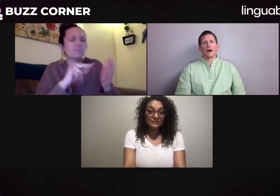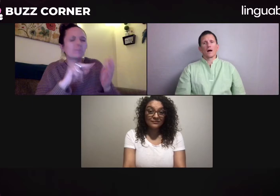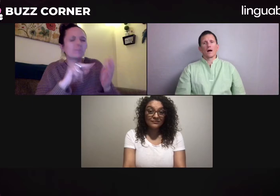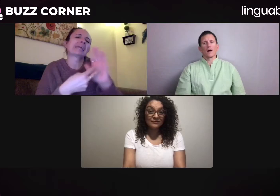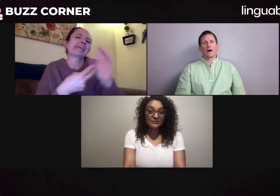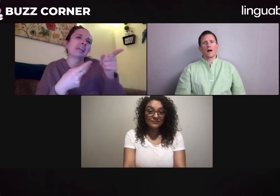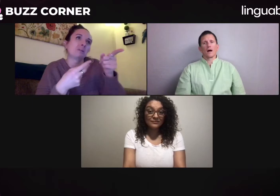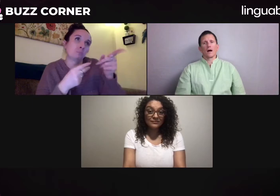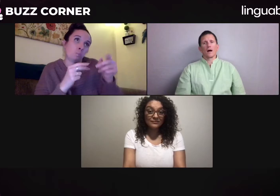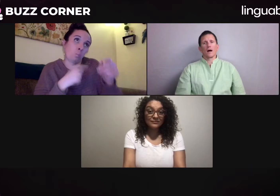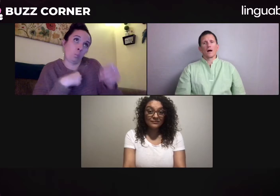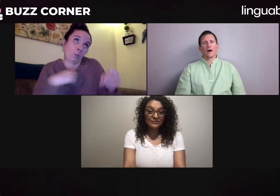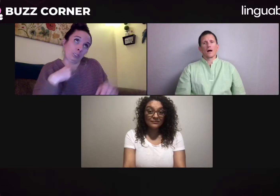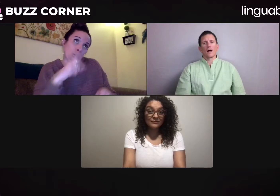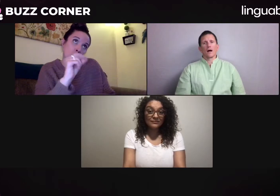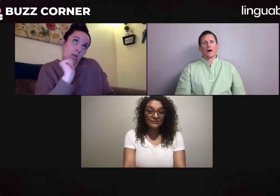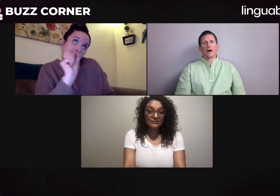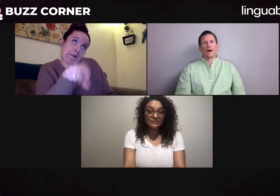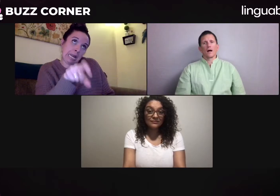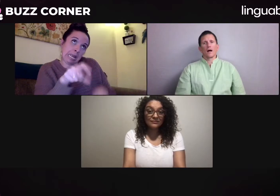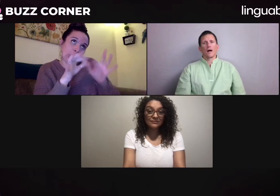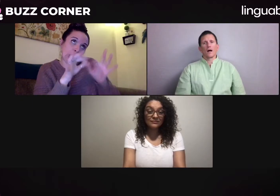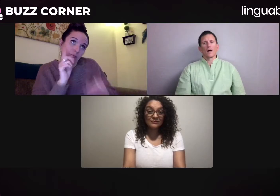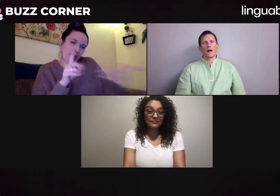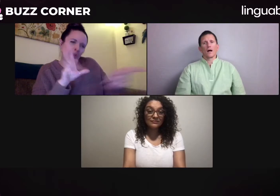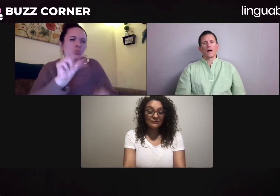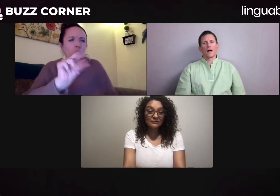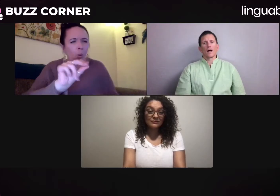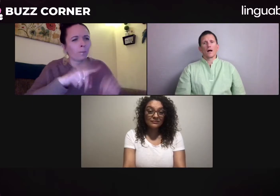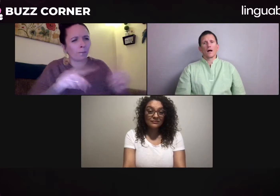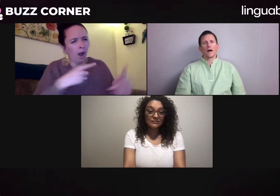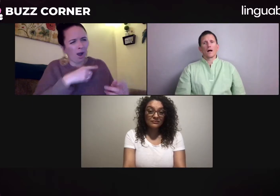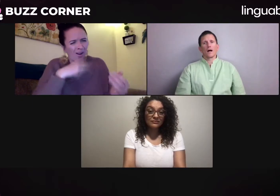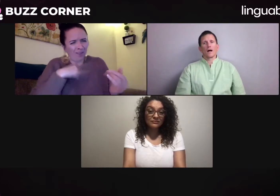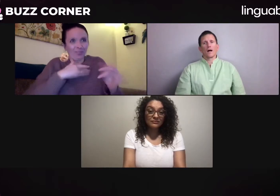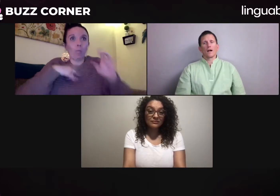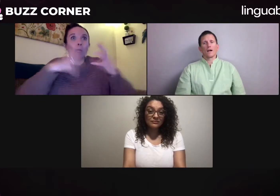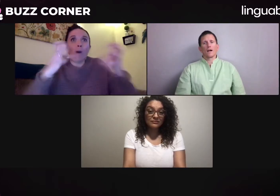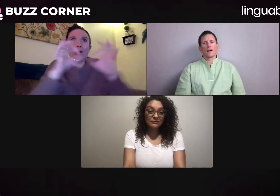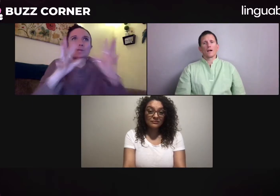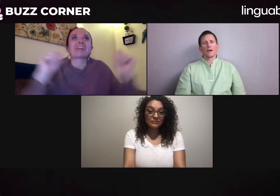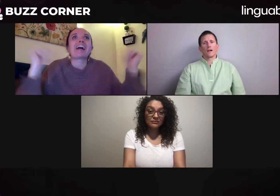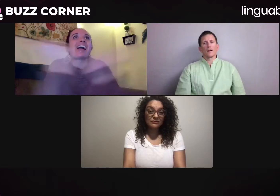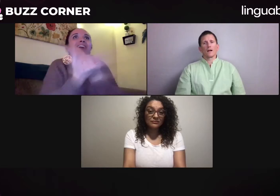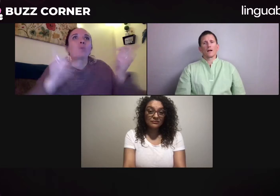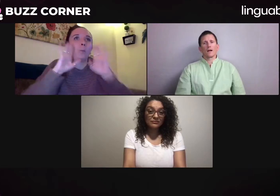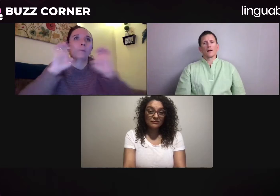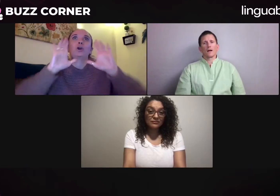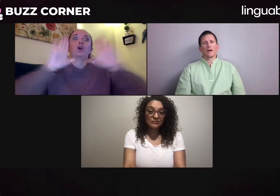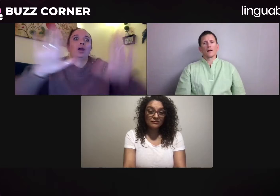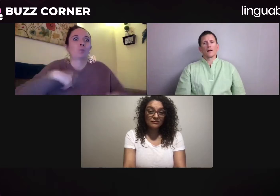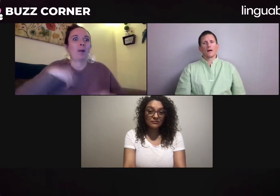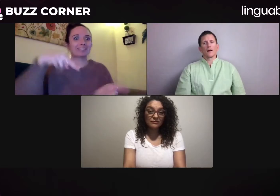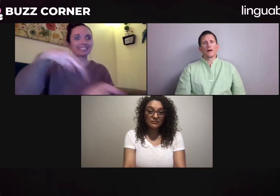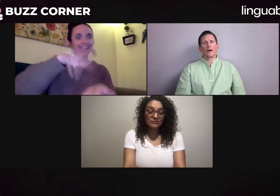an onsite interpreter is getting the option of VR interpreting because they're there's no interpreter to accept that job.